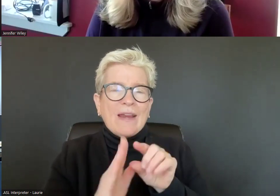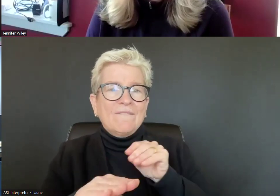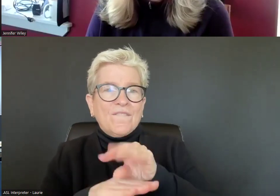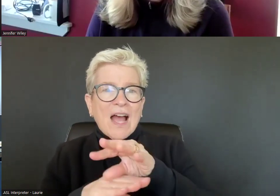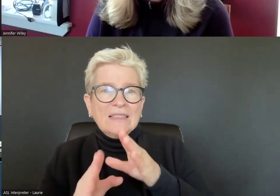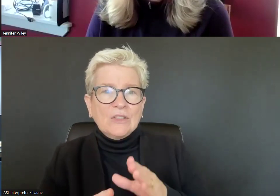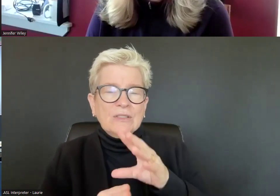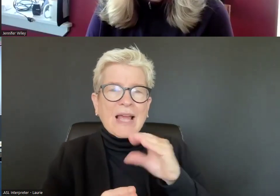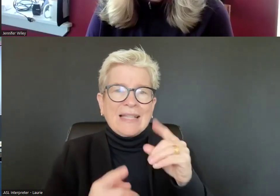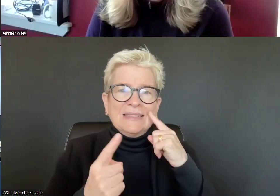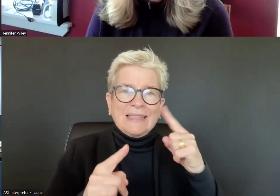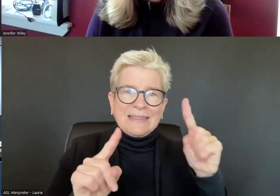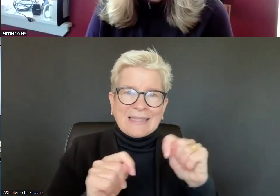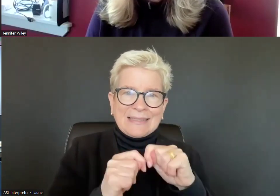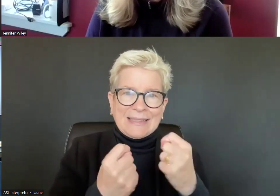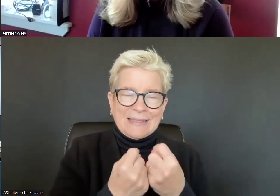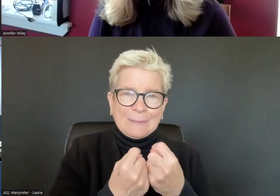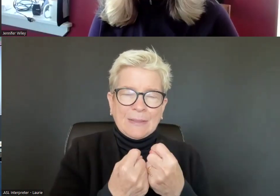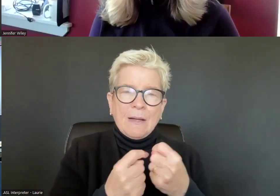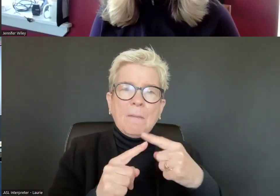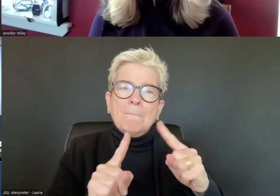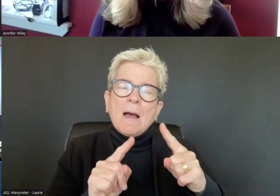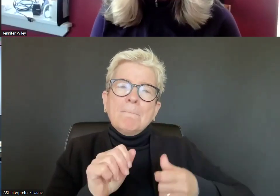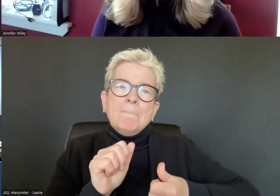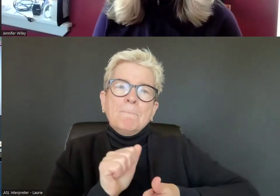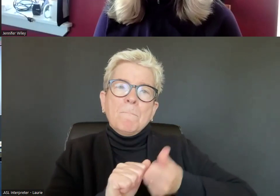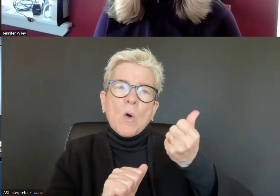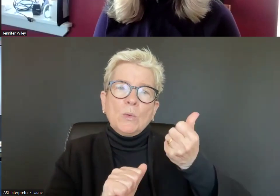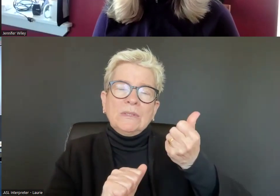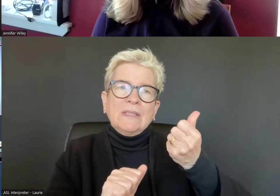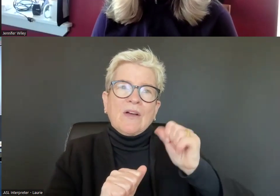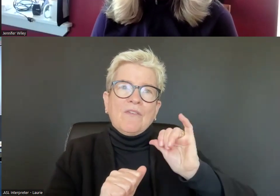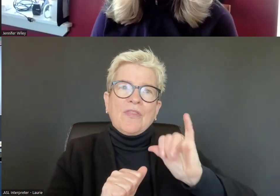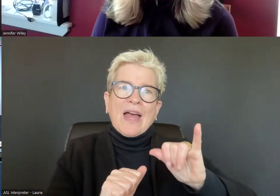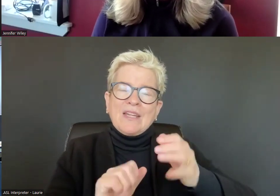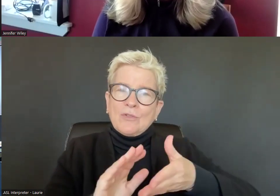but really most of it is run by our student leadership. So when I say our leadership